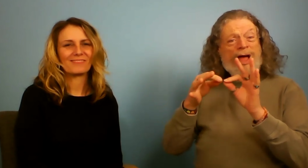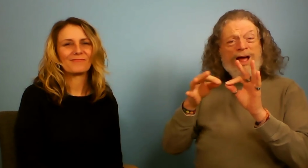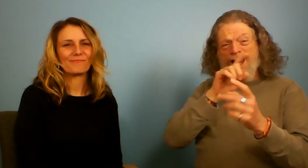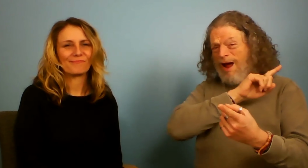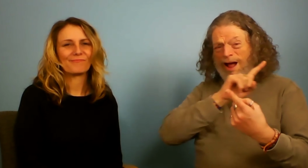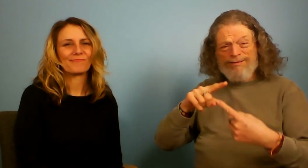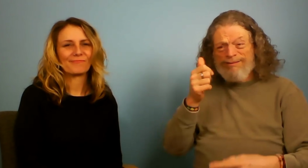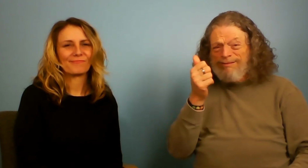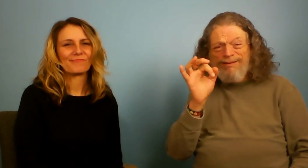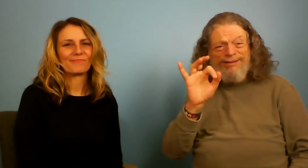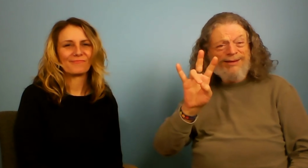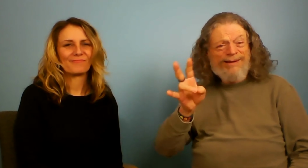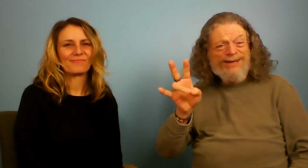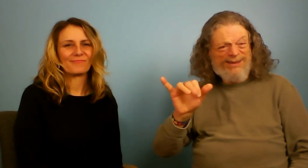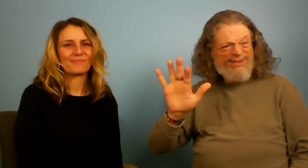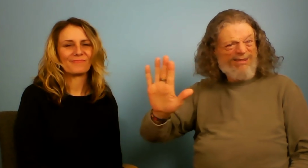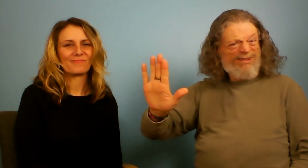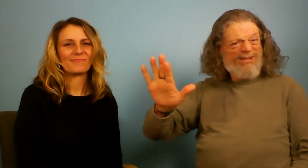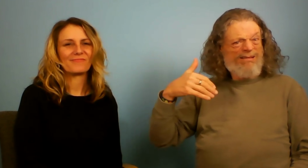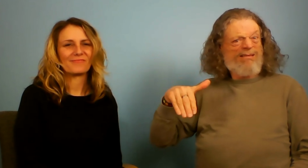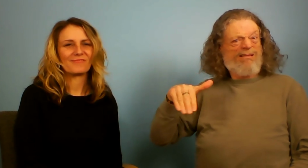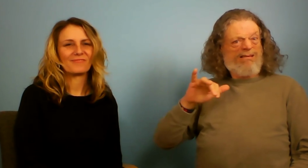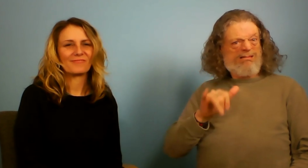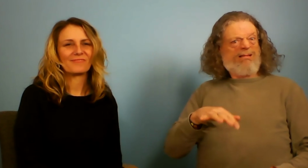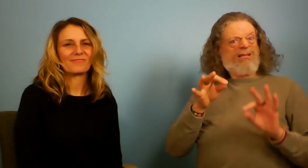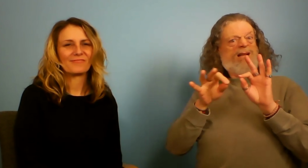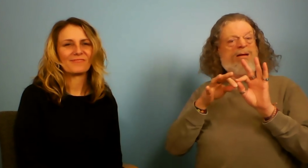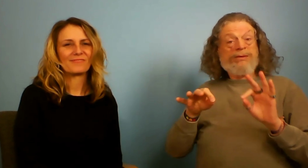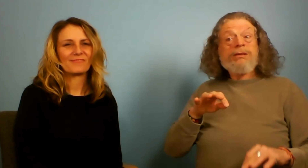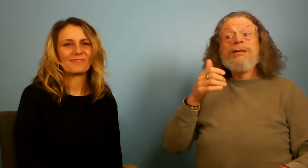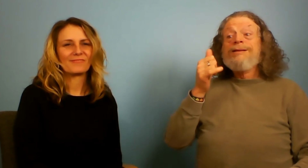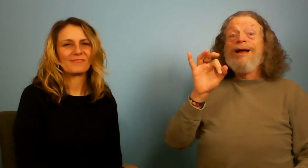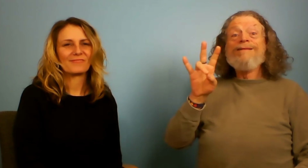There is not a lot of speaking. However, until about the 70s, there was no captioning.